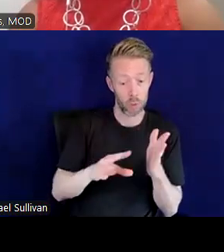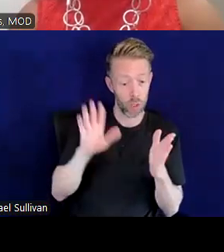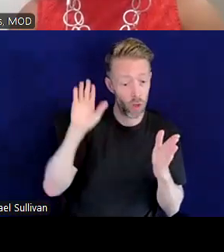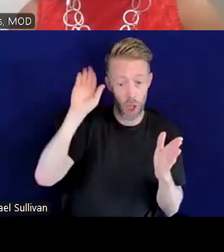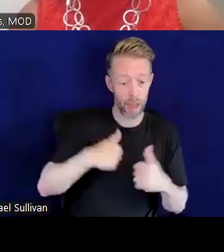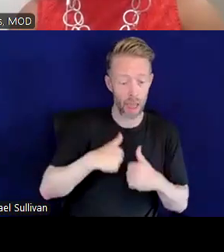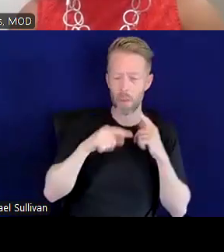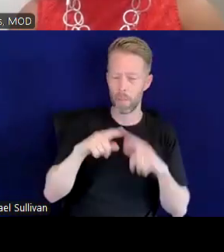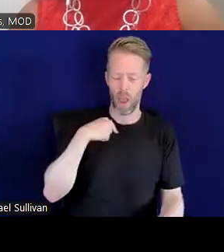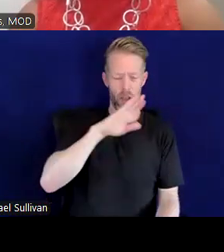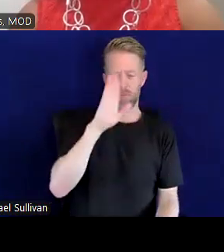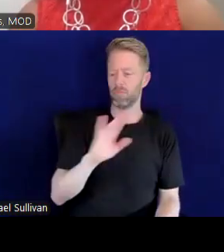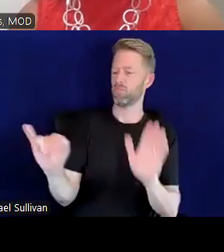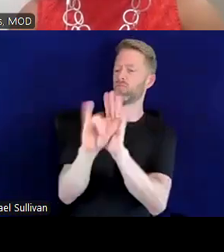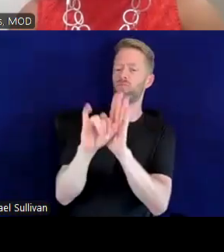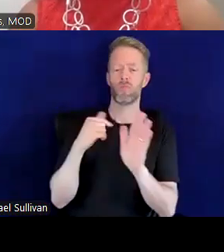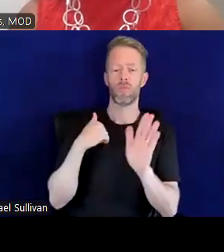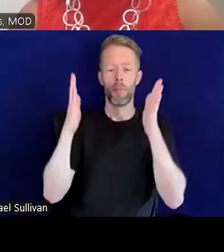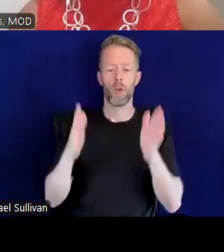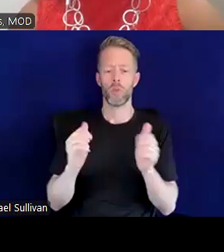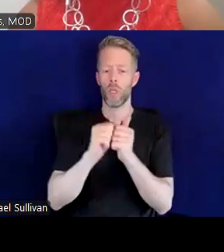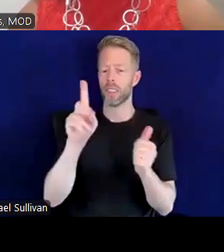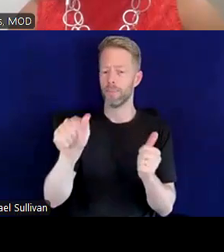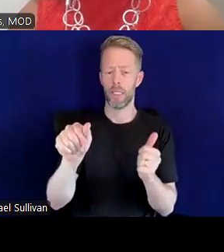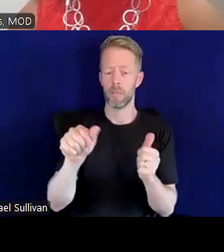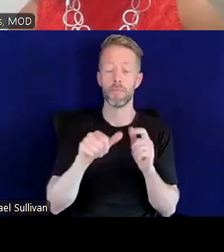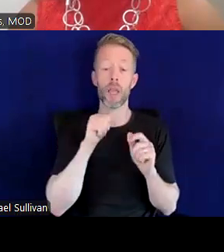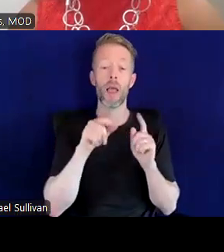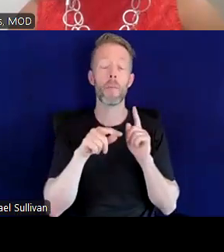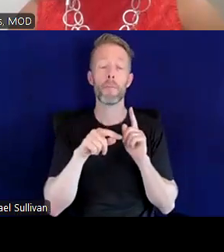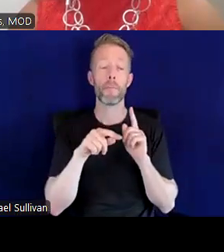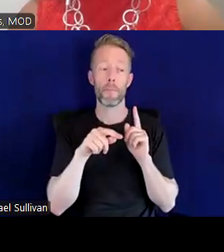many disabilities and I was a special ed student for all my life. But going to question